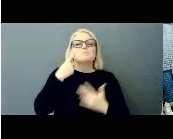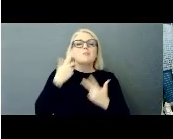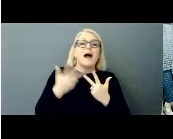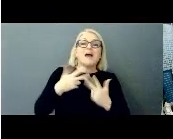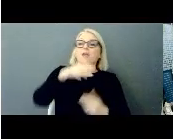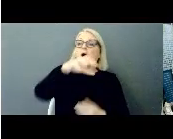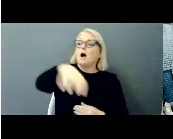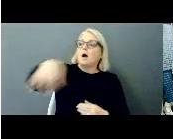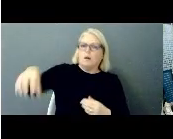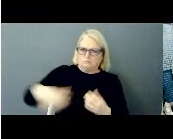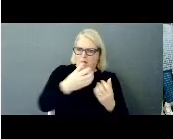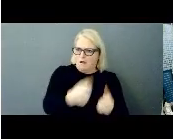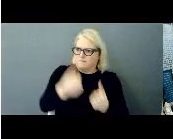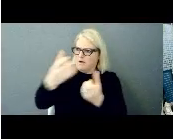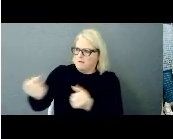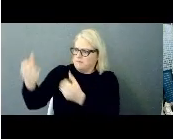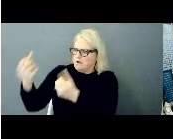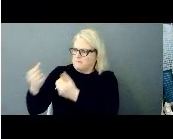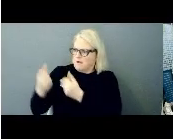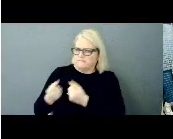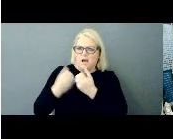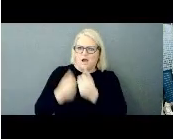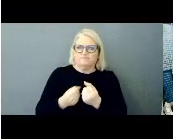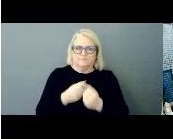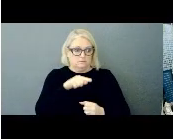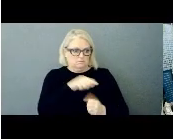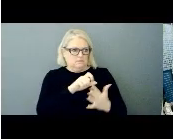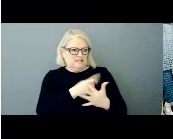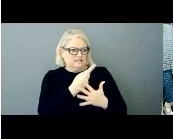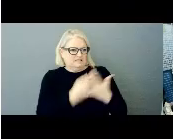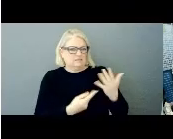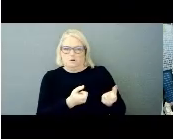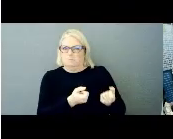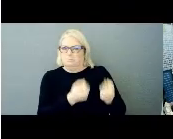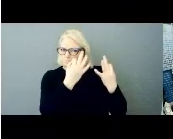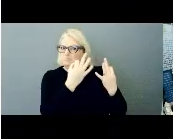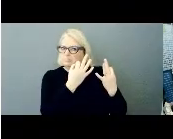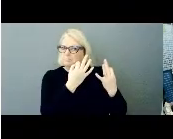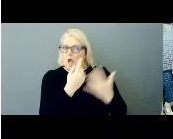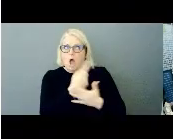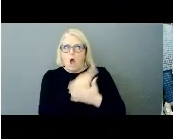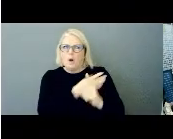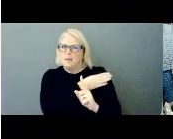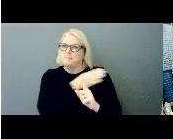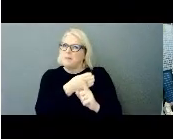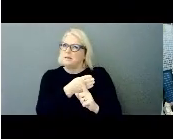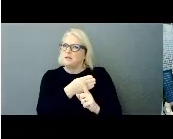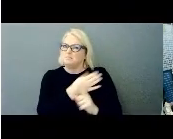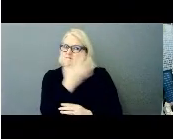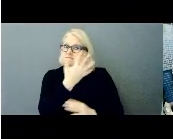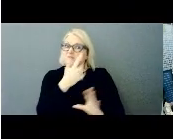Up until probably the last 20 years, maybe 15 years, there was almost no interest in the disability sector